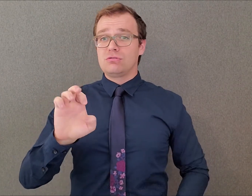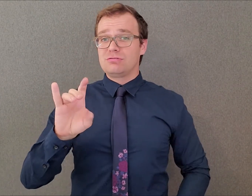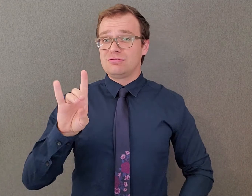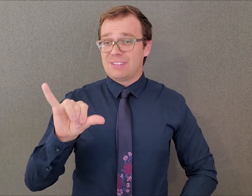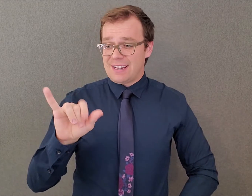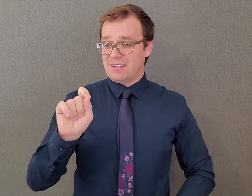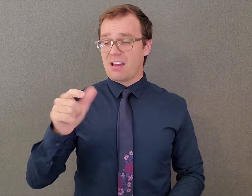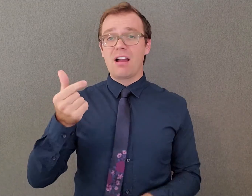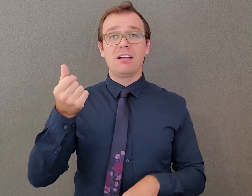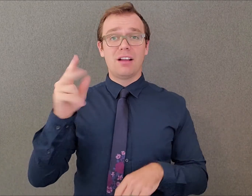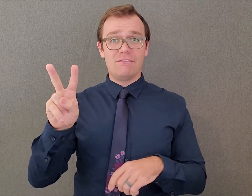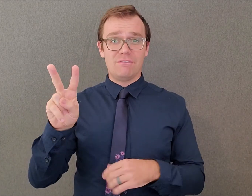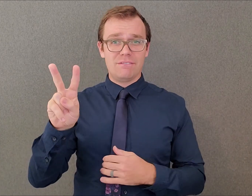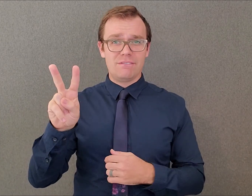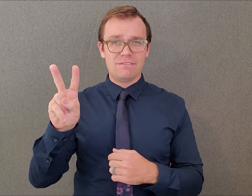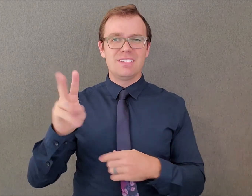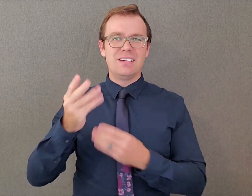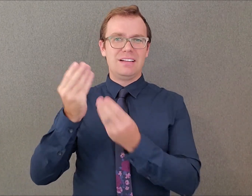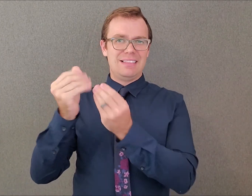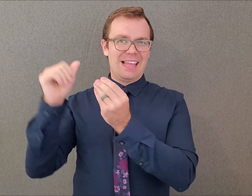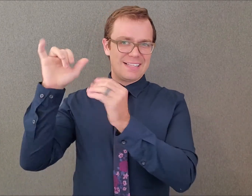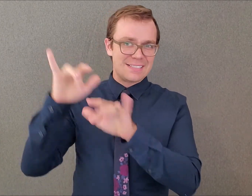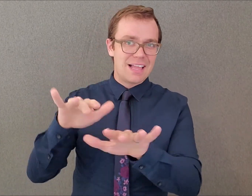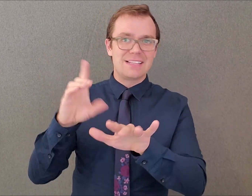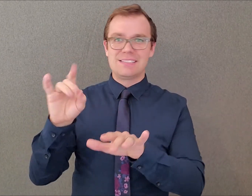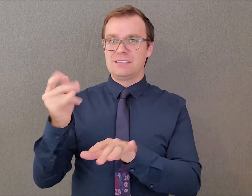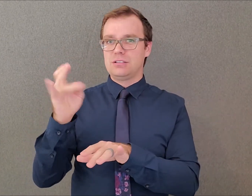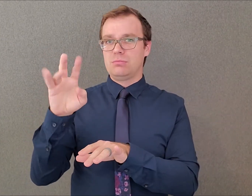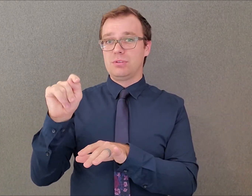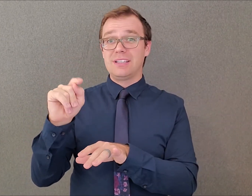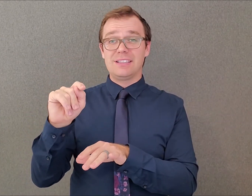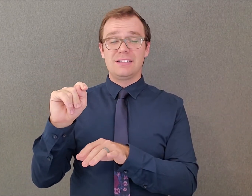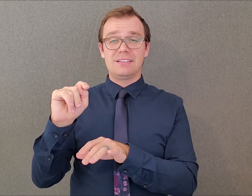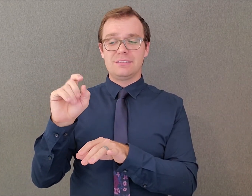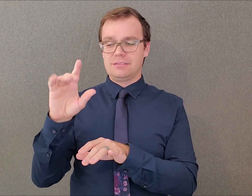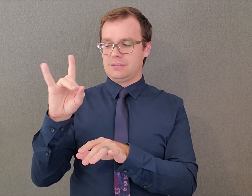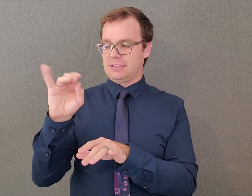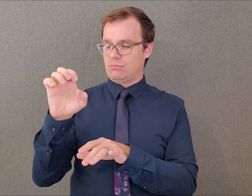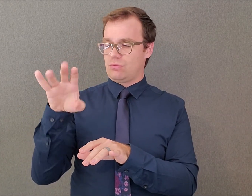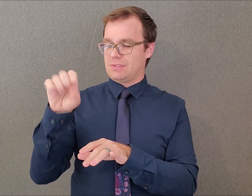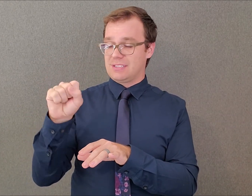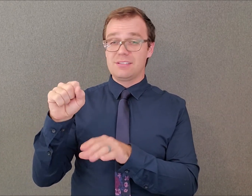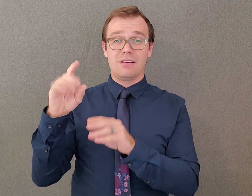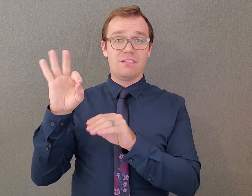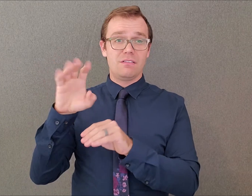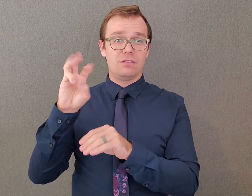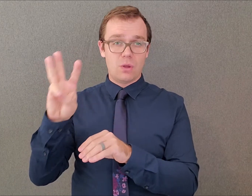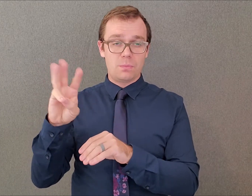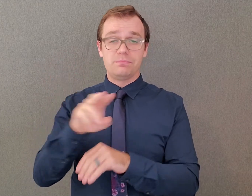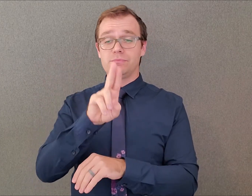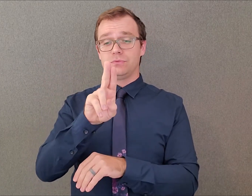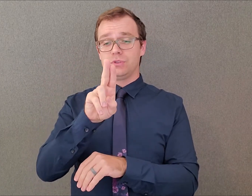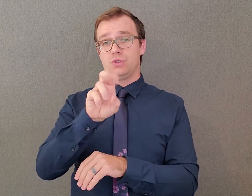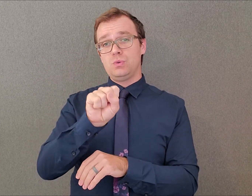Ready.gov, Landslides and Debris Flow. Red Cross, Landslide Safety.